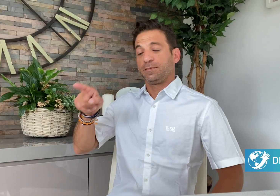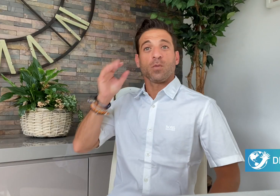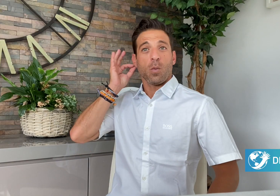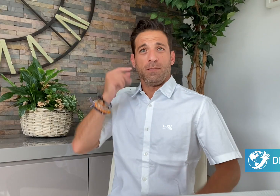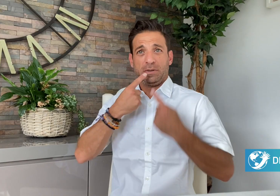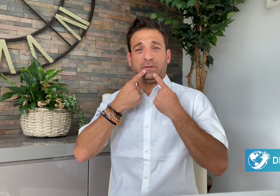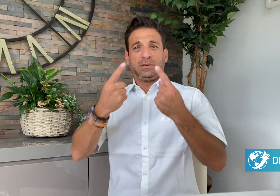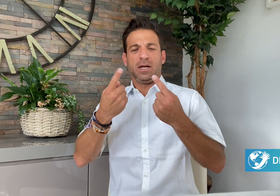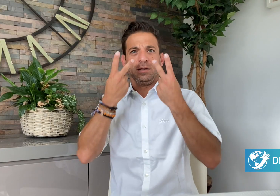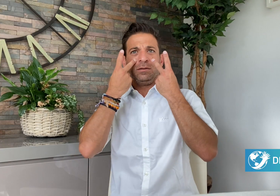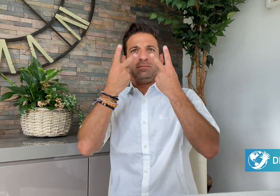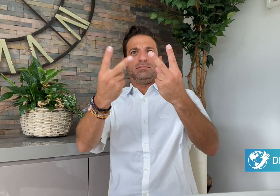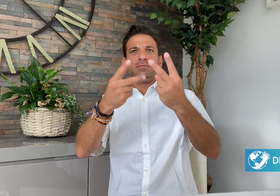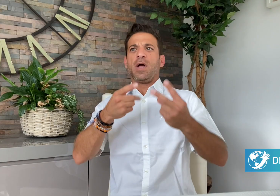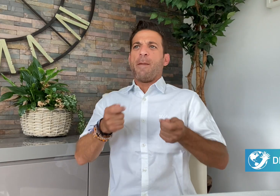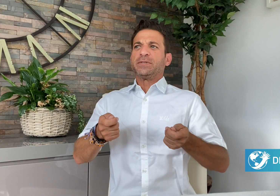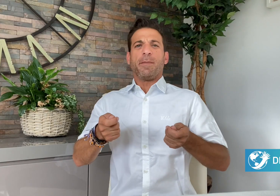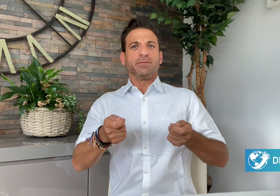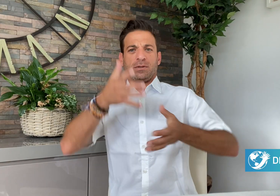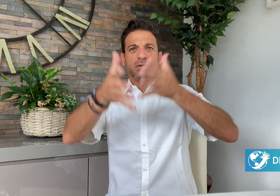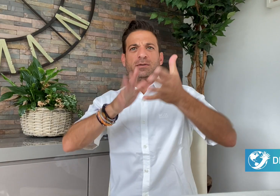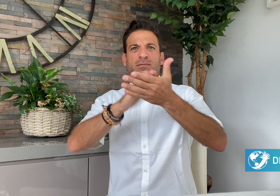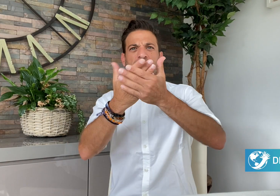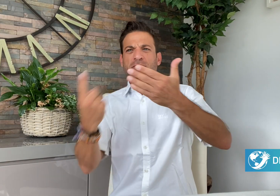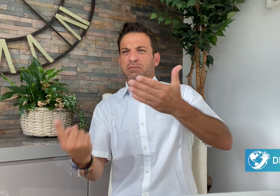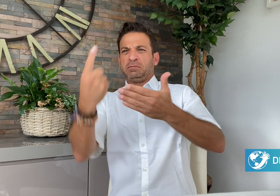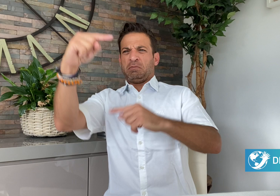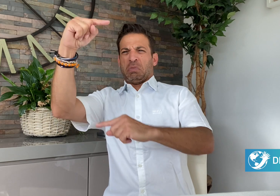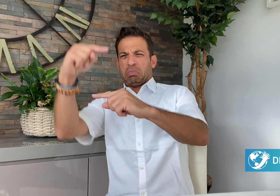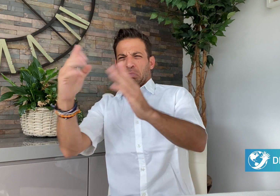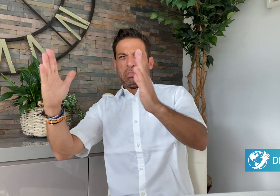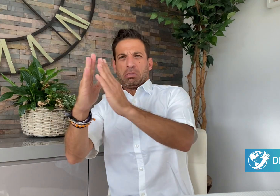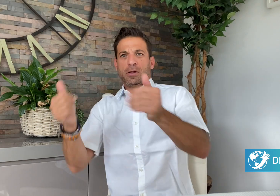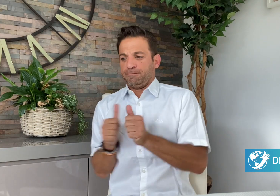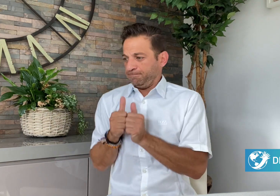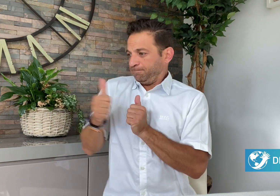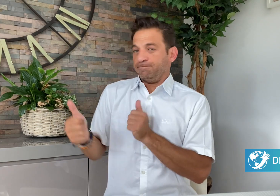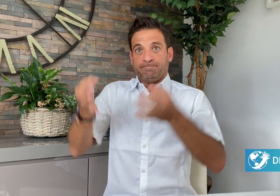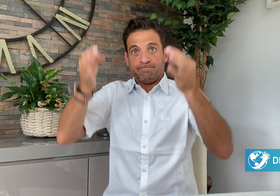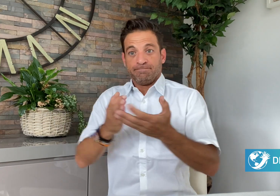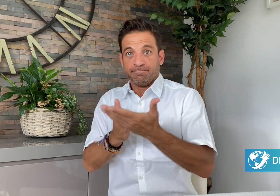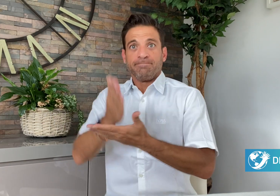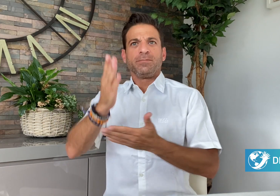Rowley says this led to confusion, stress, and frustration among